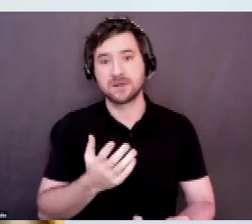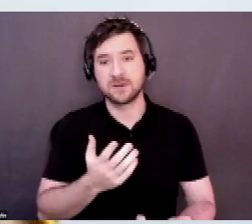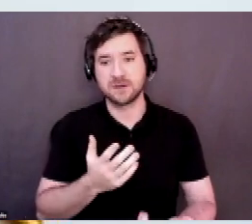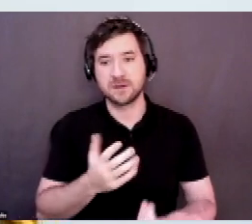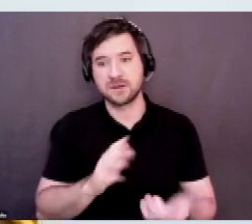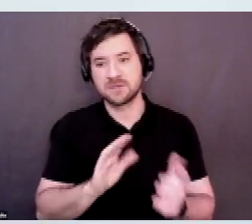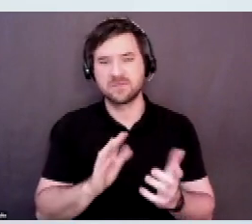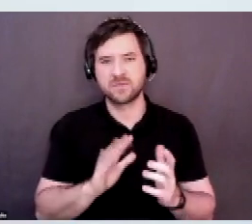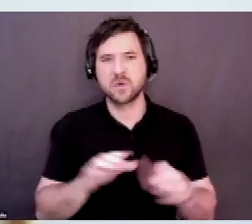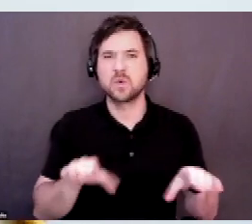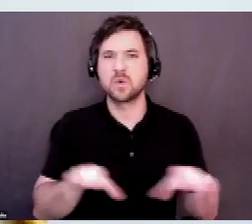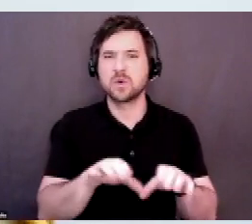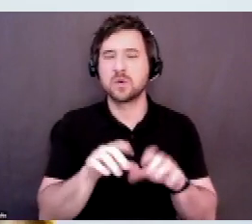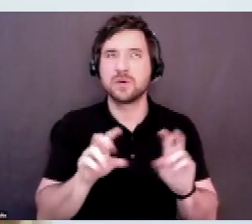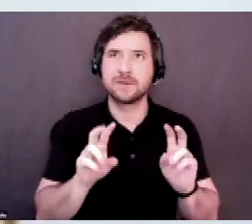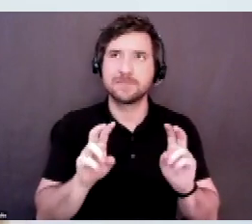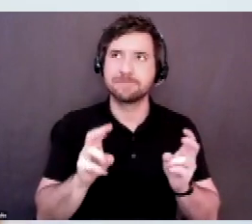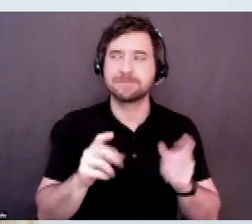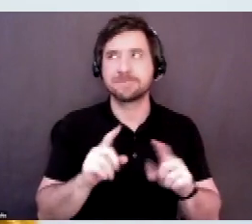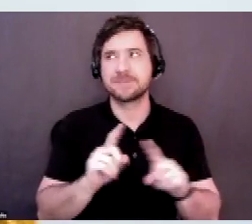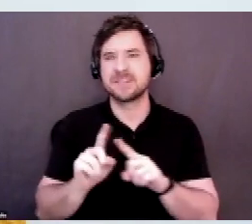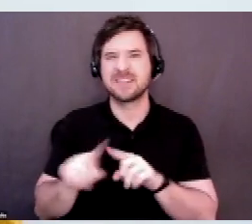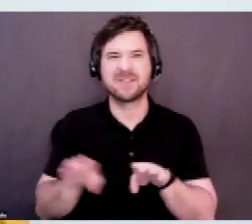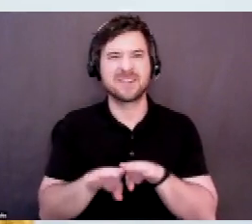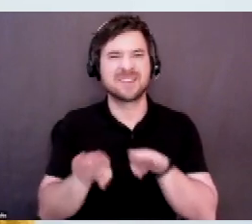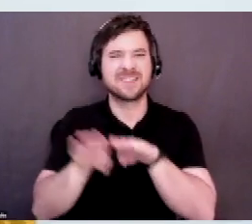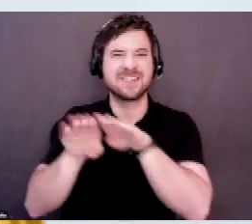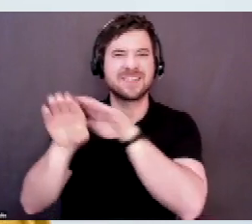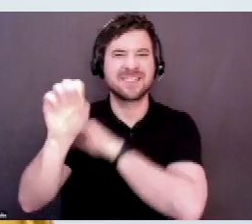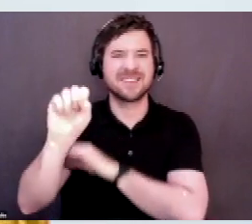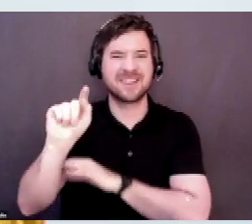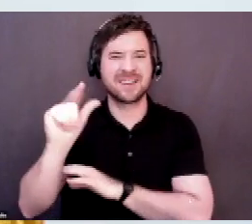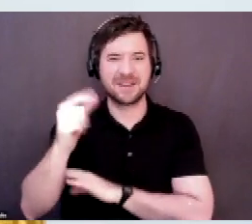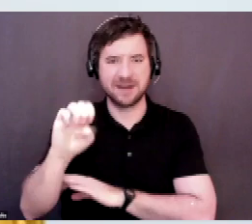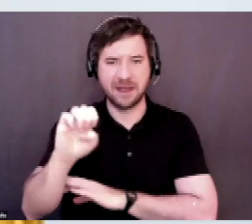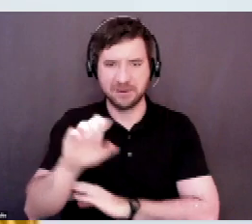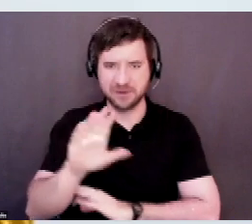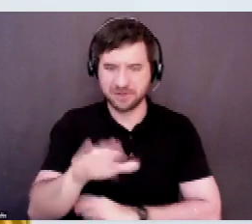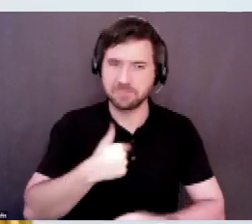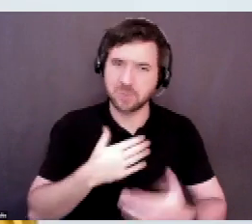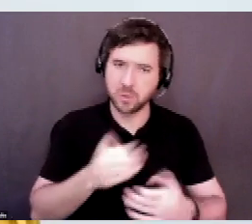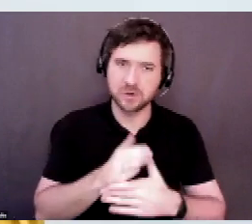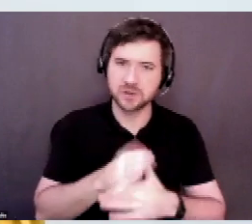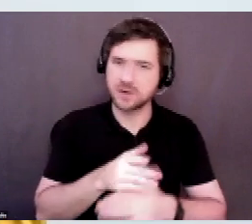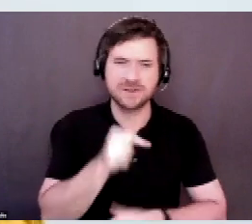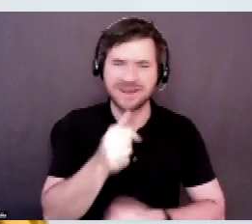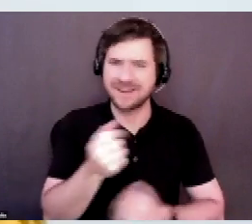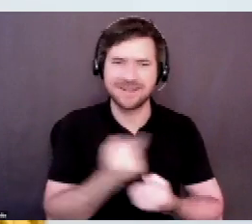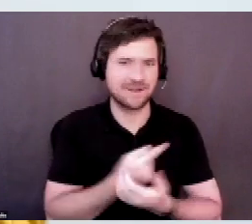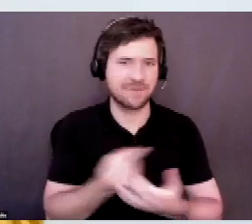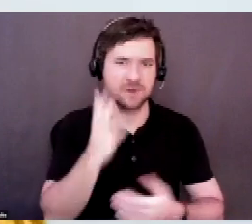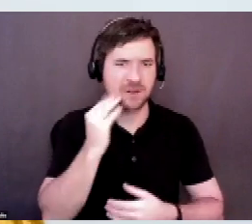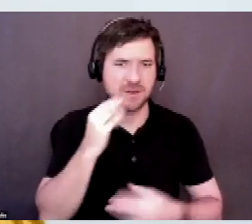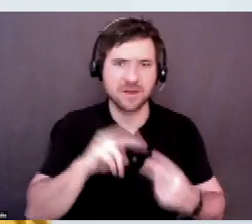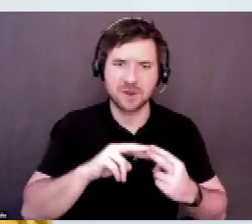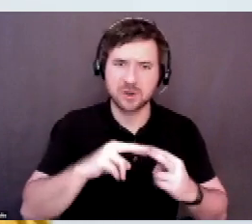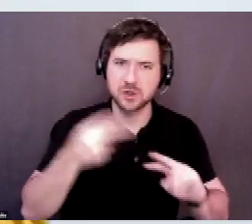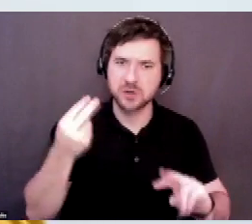and I just want to share this because not everyone will go through genetic testing. But for us, it was important for me to find a genetic lab that would be able